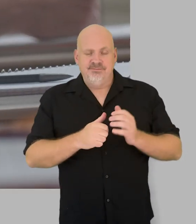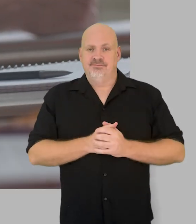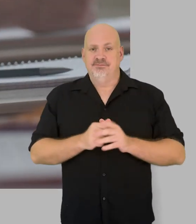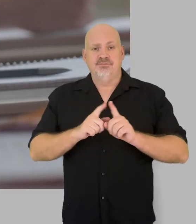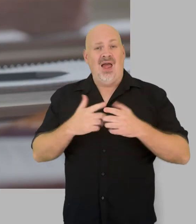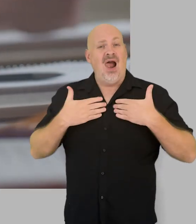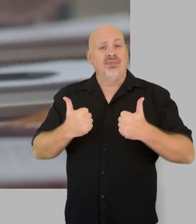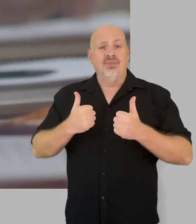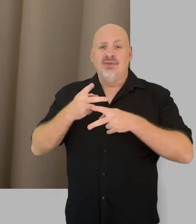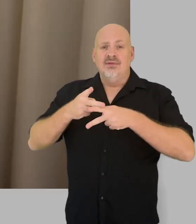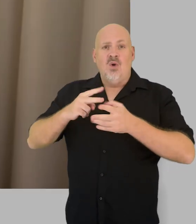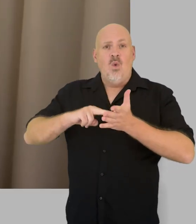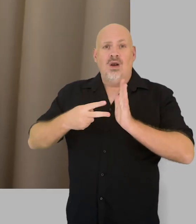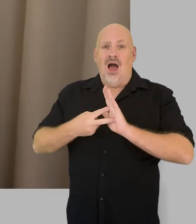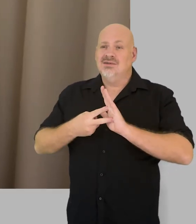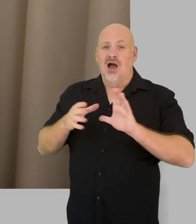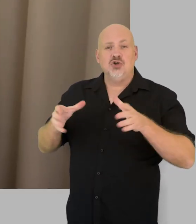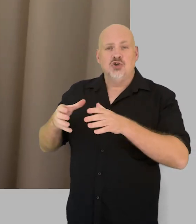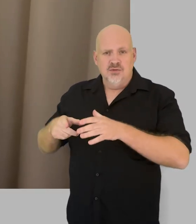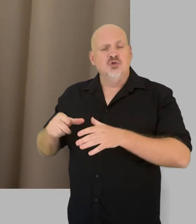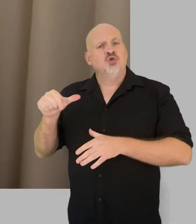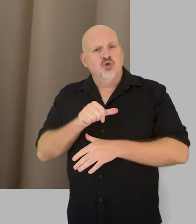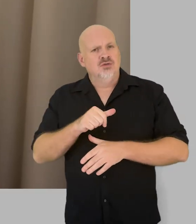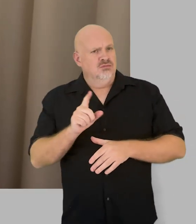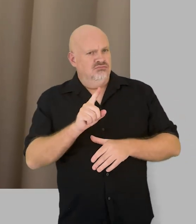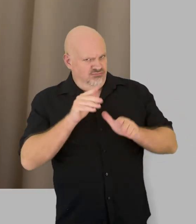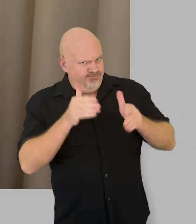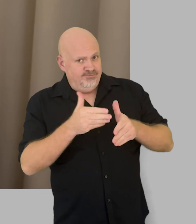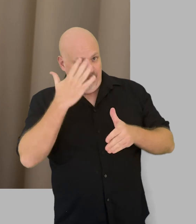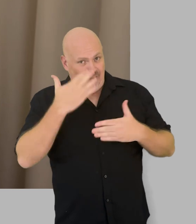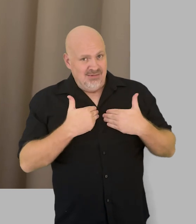In our paper, we highlight three main strategies to address this growing need.